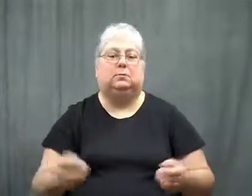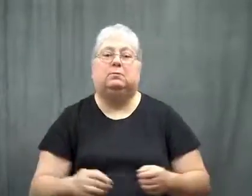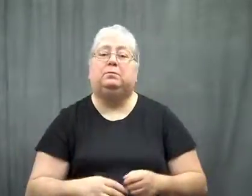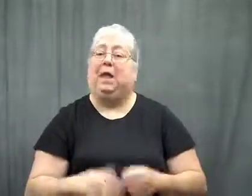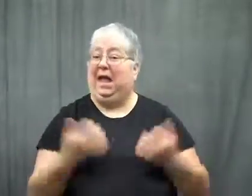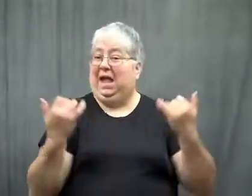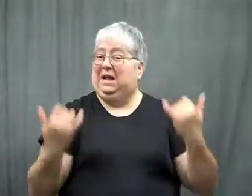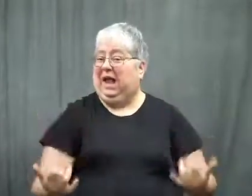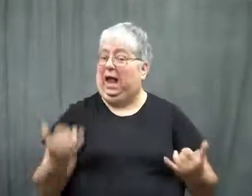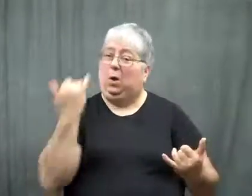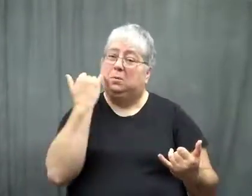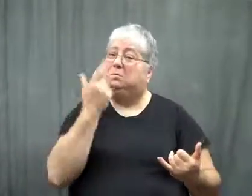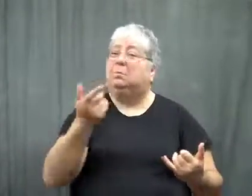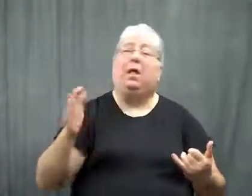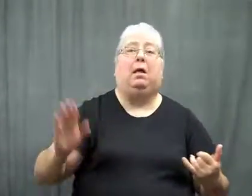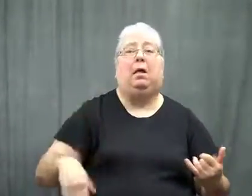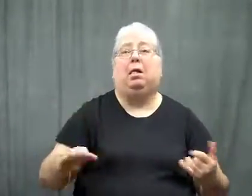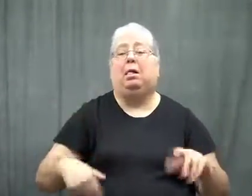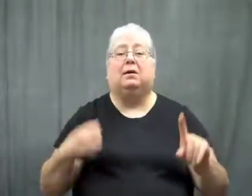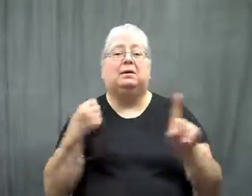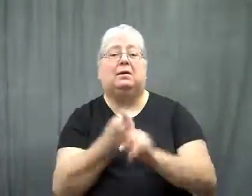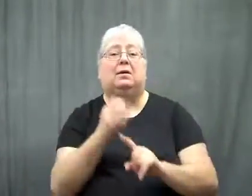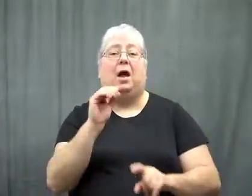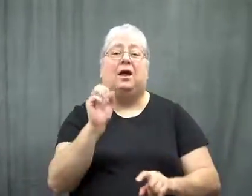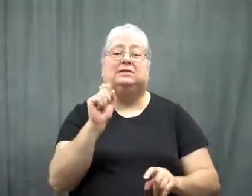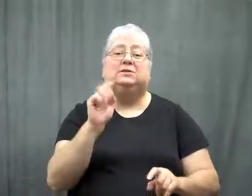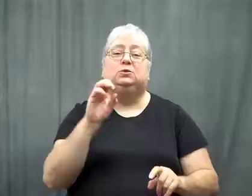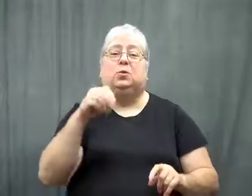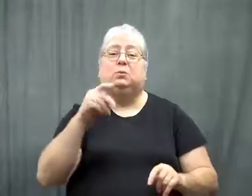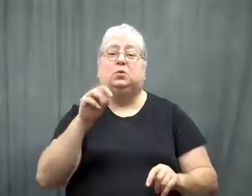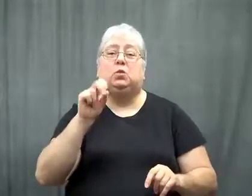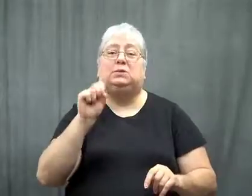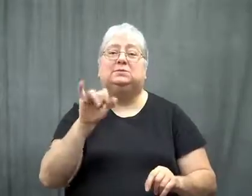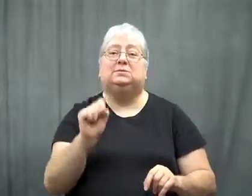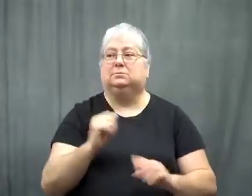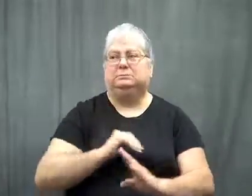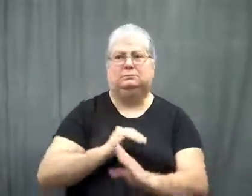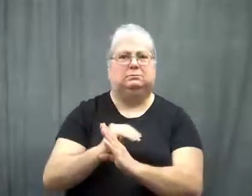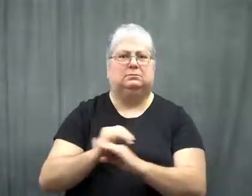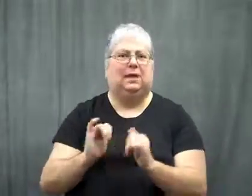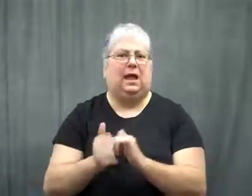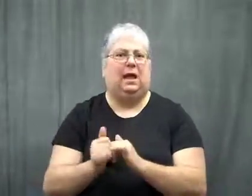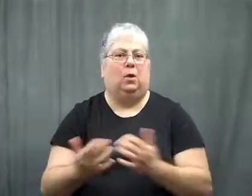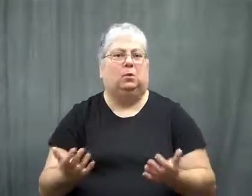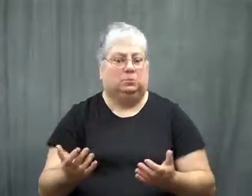How can osteoporosis be prevented?